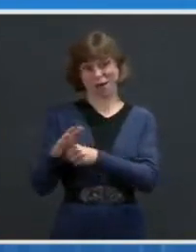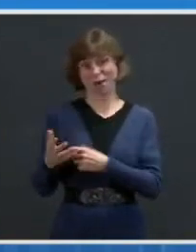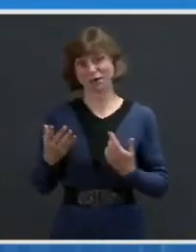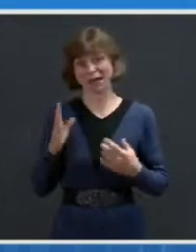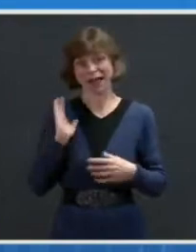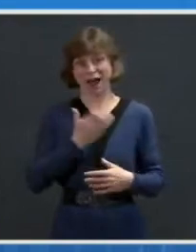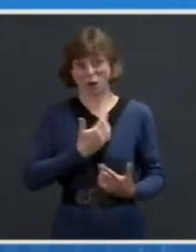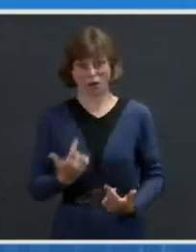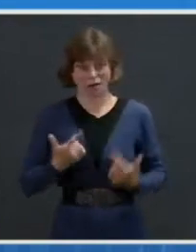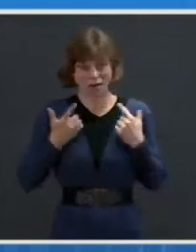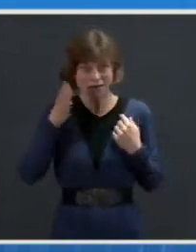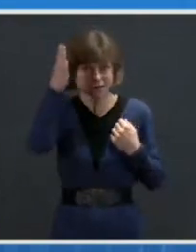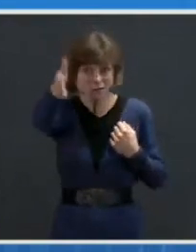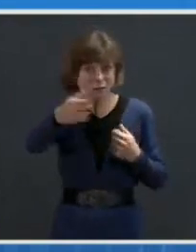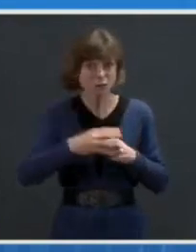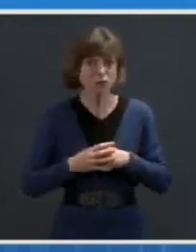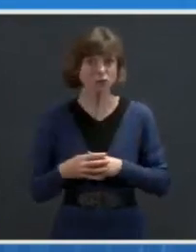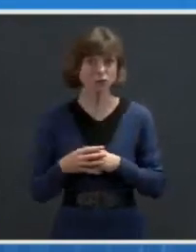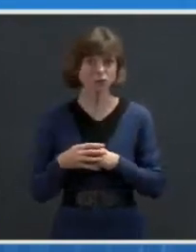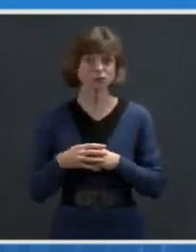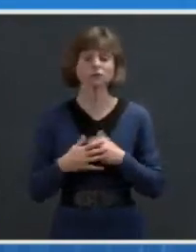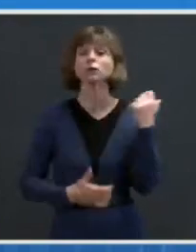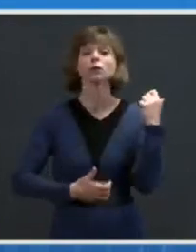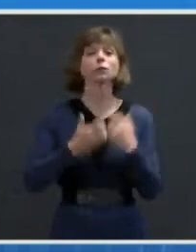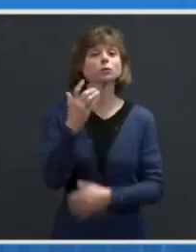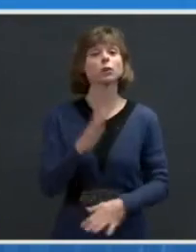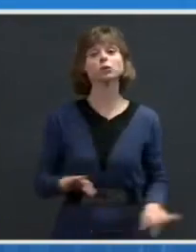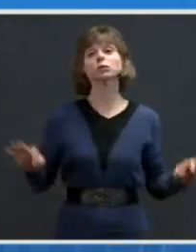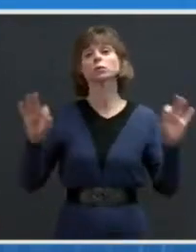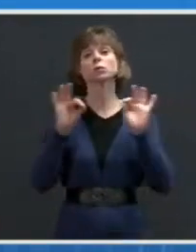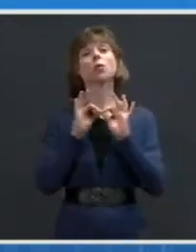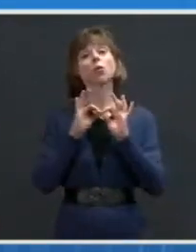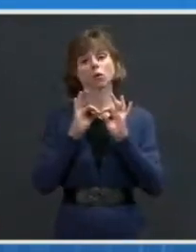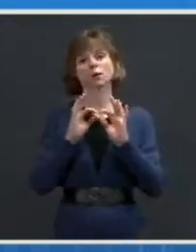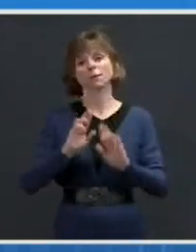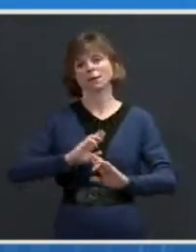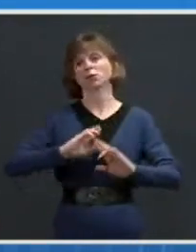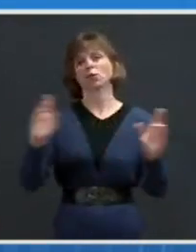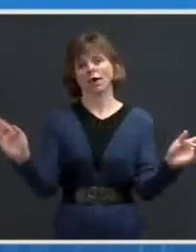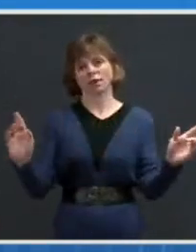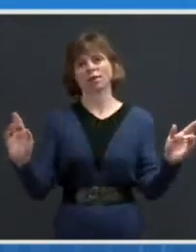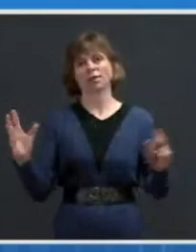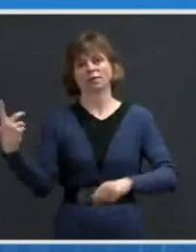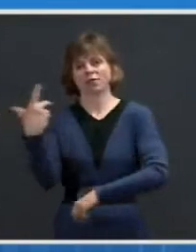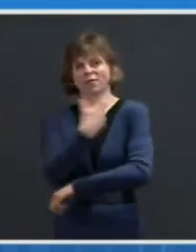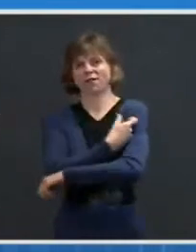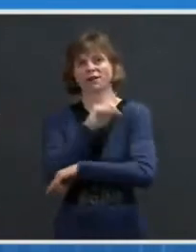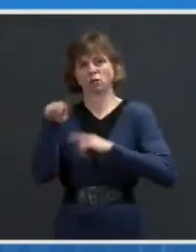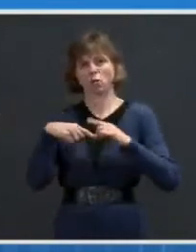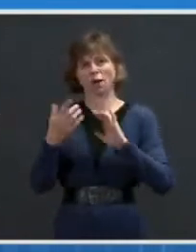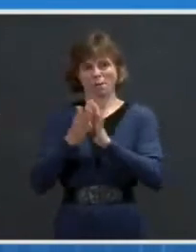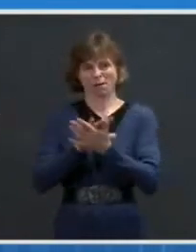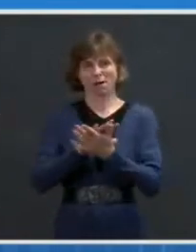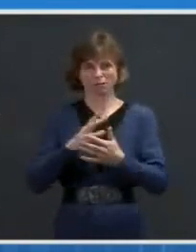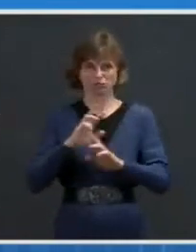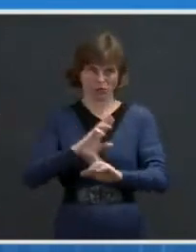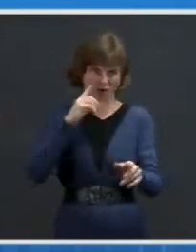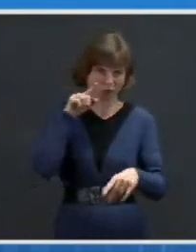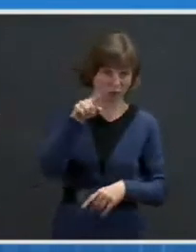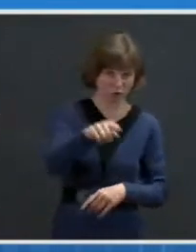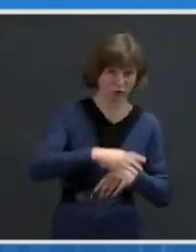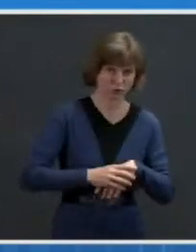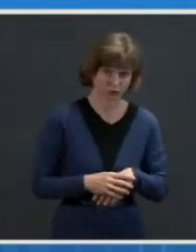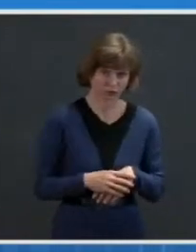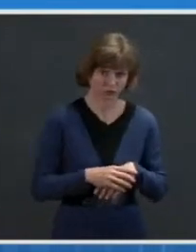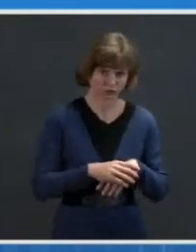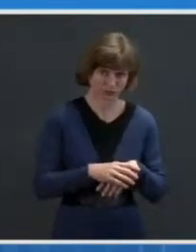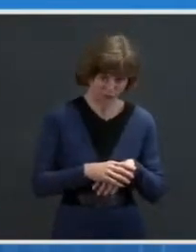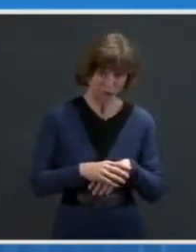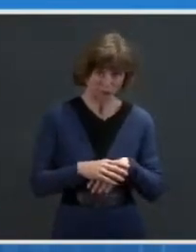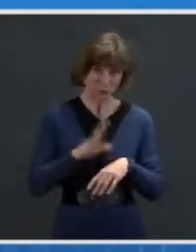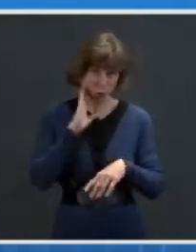DETERMINE HOW QUICKLY WE CAN